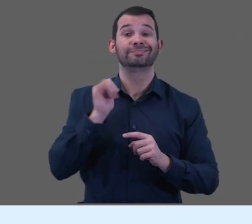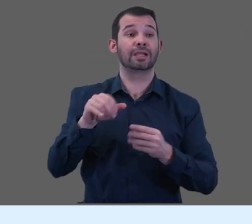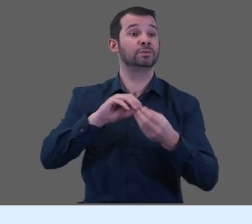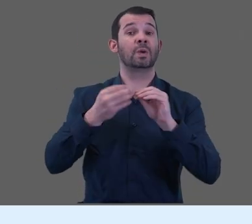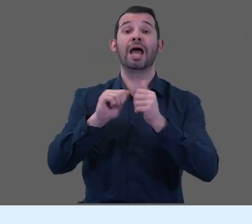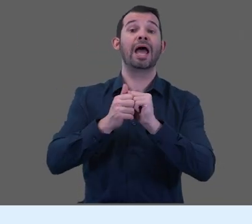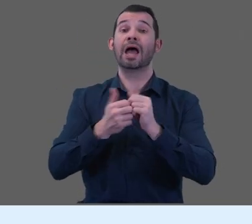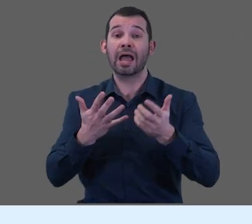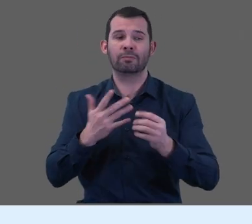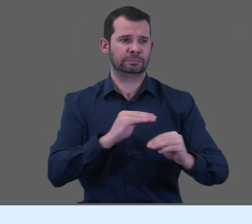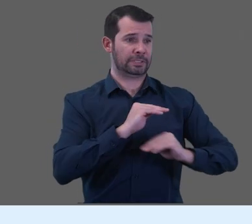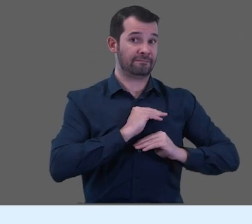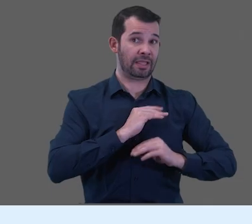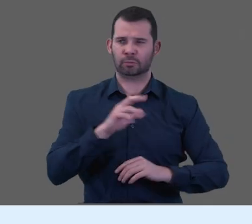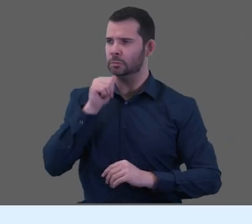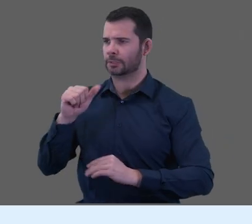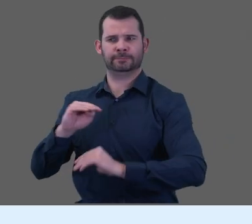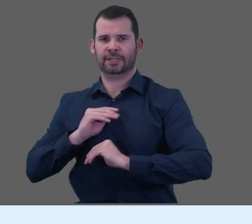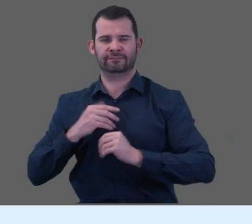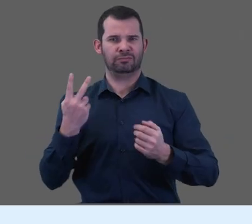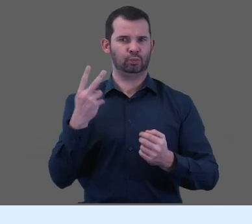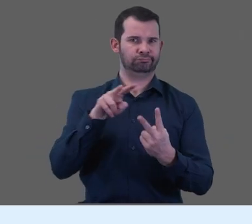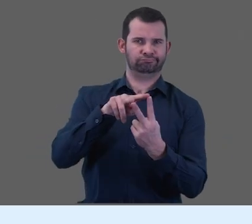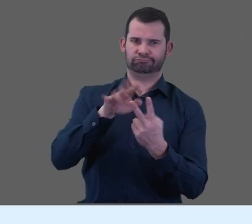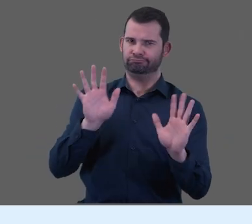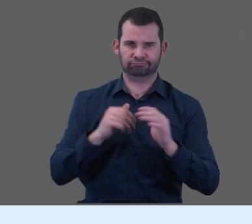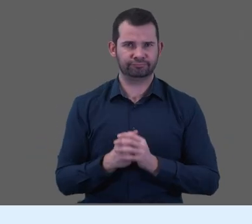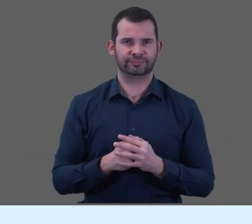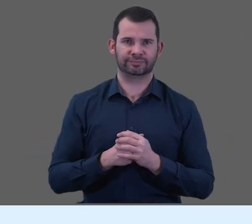This will be scored as Satisfied or Did not satisfy.